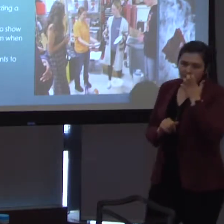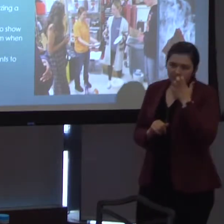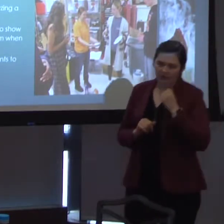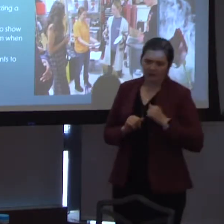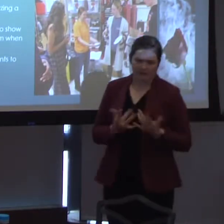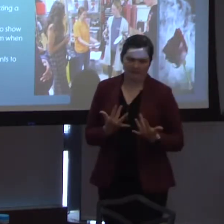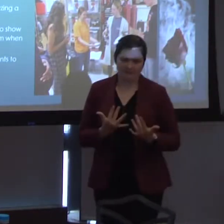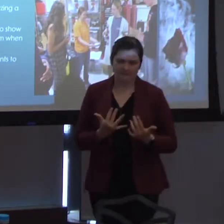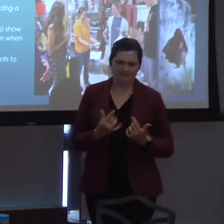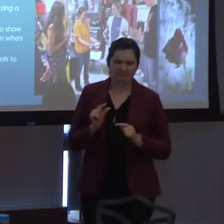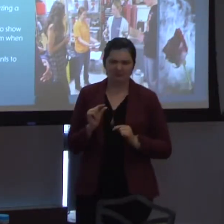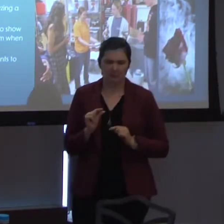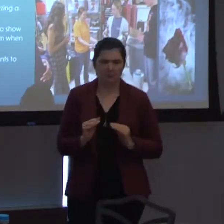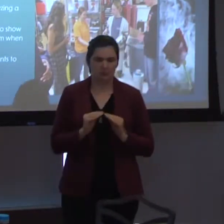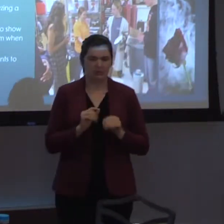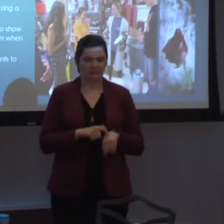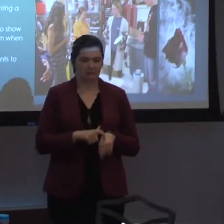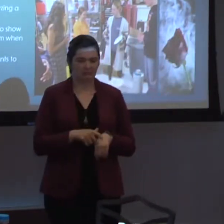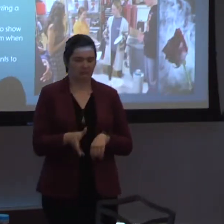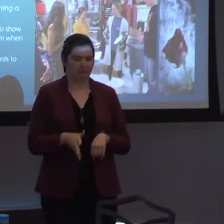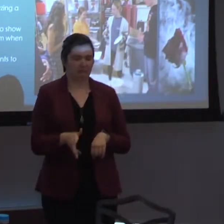Let's see, maybe a little longer.